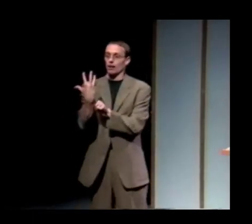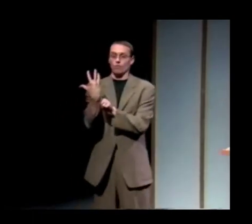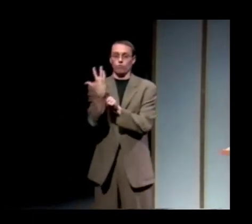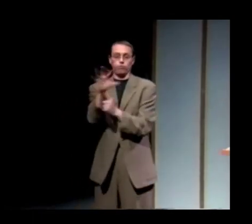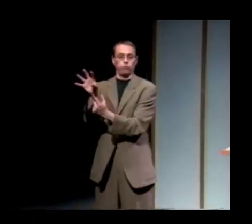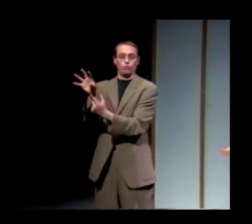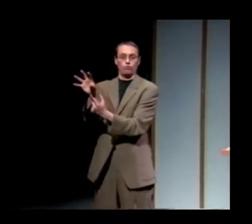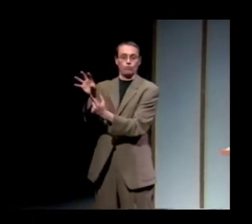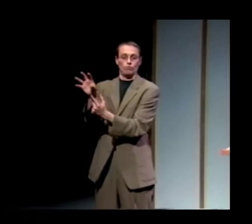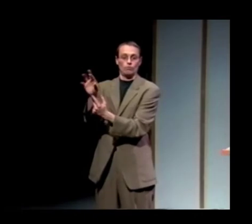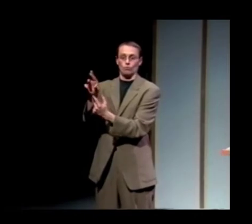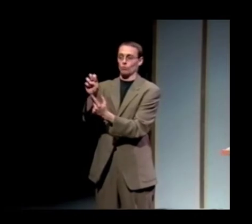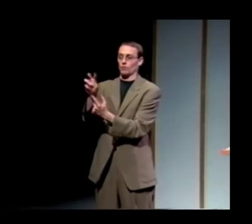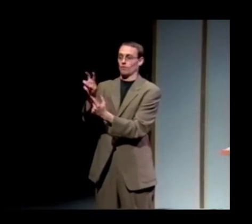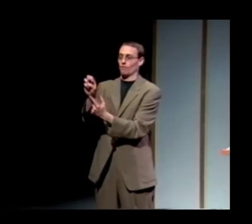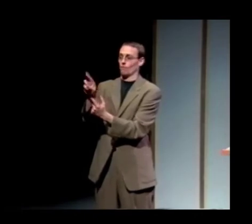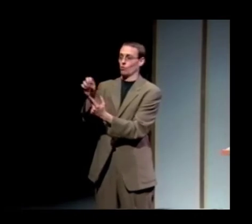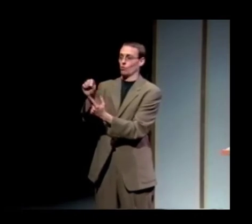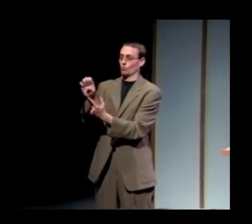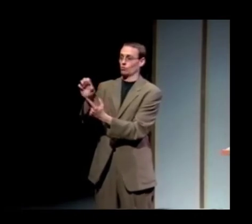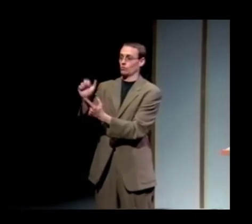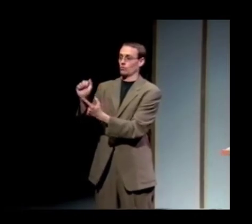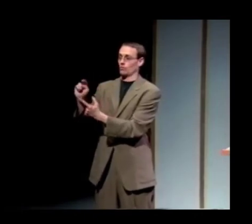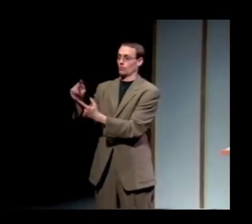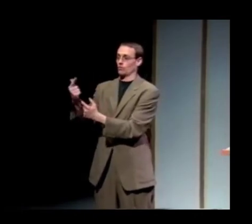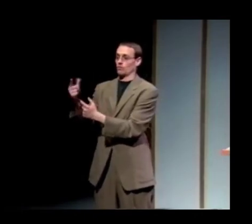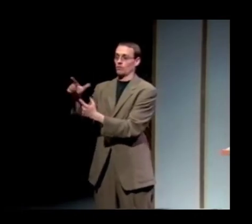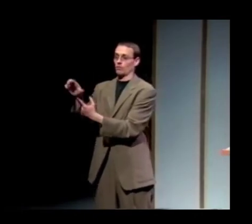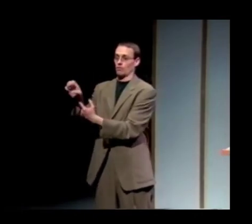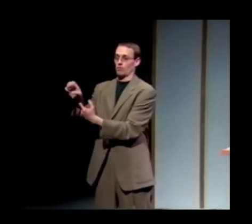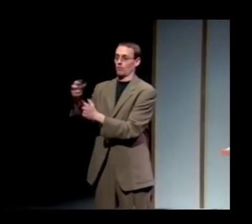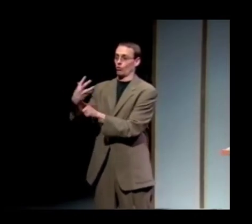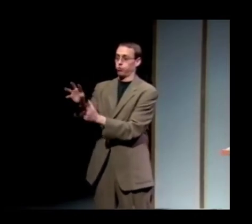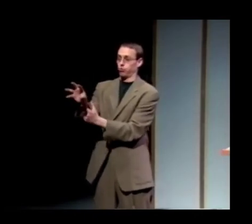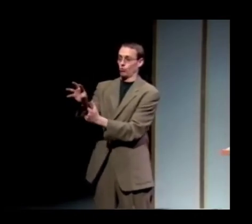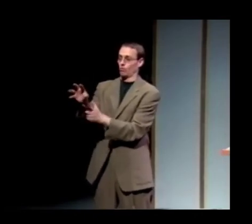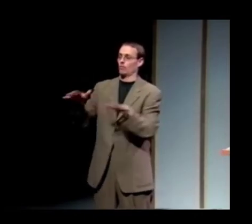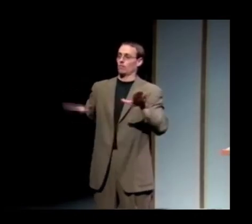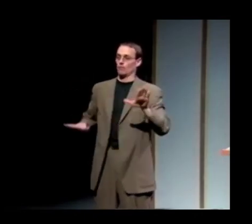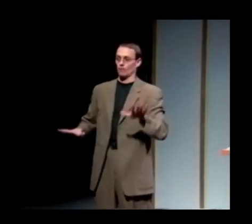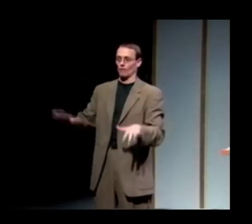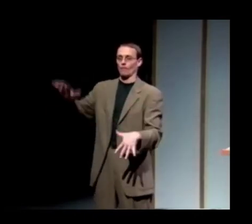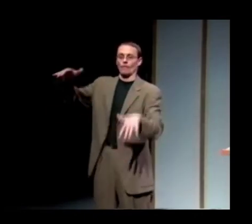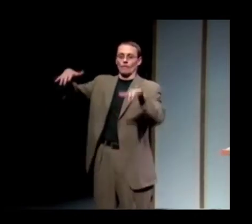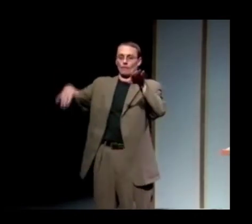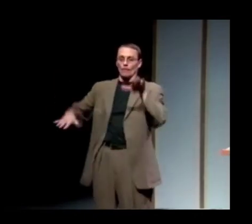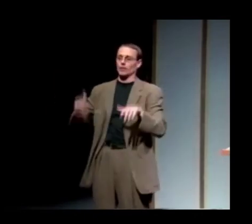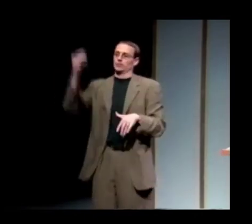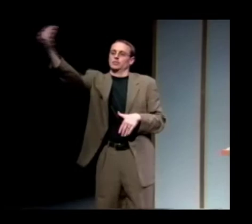NOW SHOT TWO, THE CAMERA REVERSES ITSELF. IT'S GOT A REVERSE ANGLE,